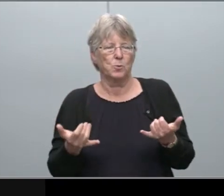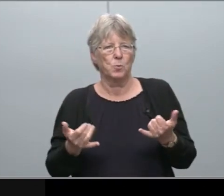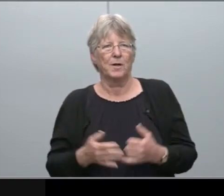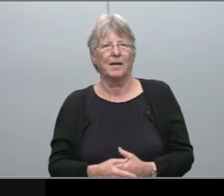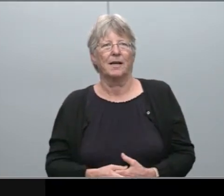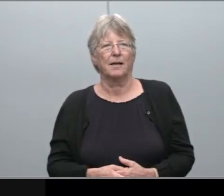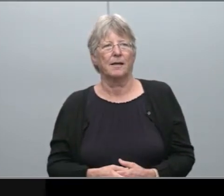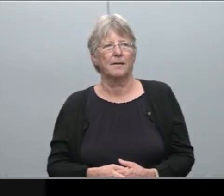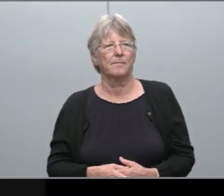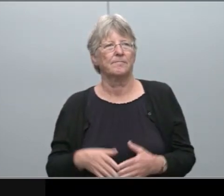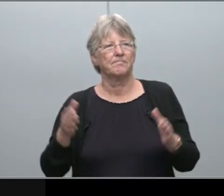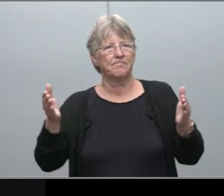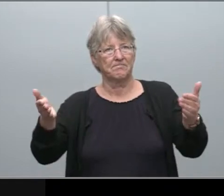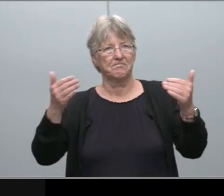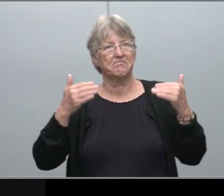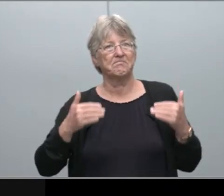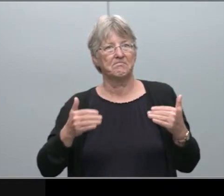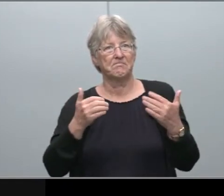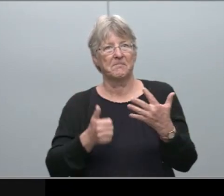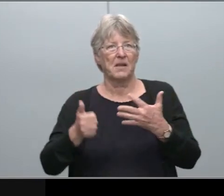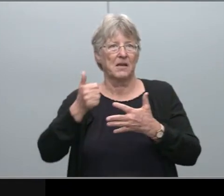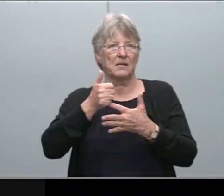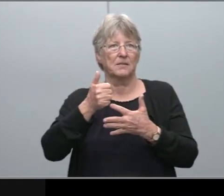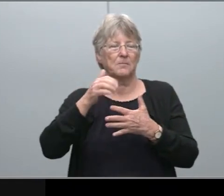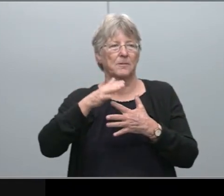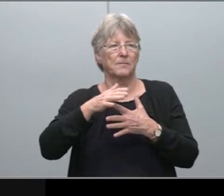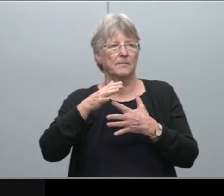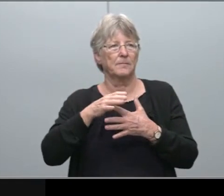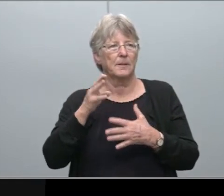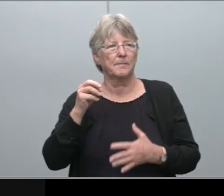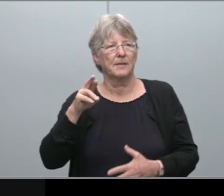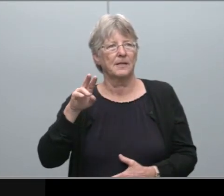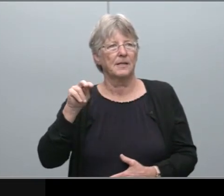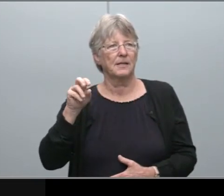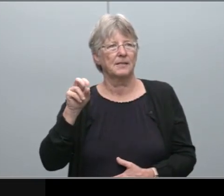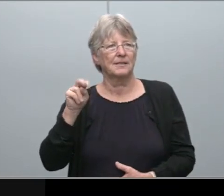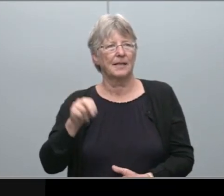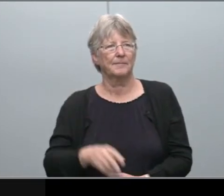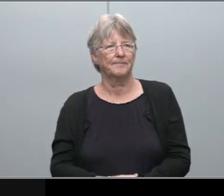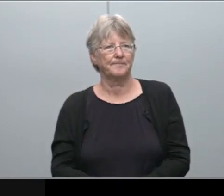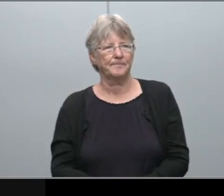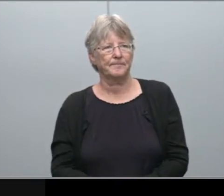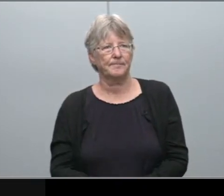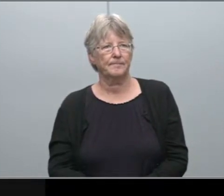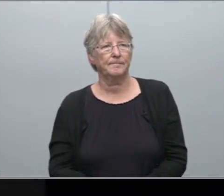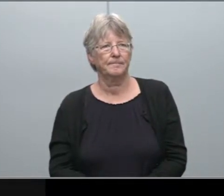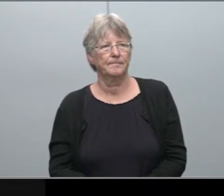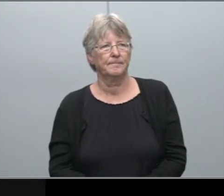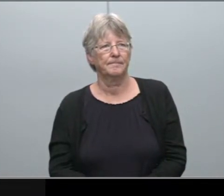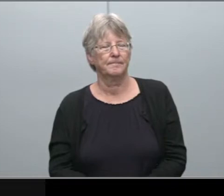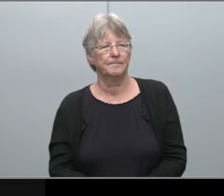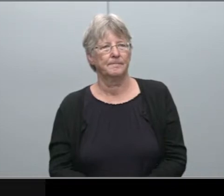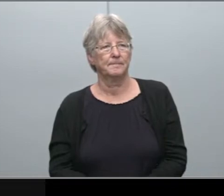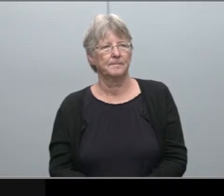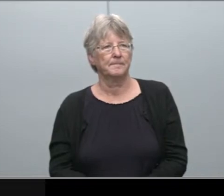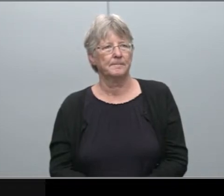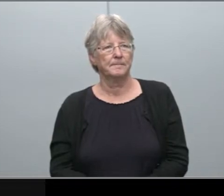by incorporating student interests within activities. In addition, understand the importance of positive reinforcement."